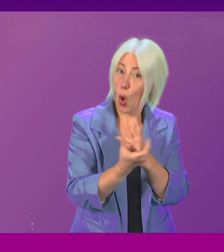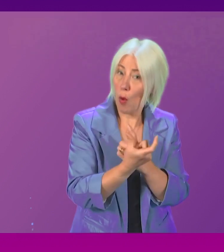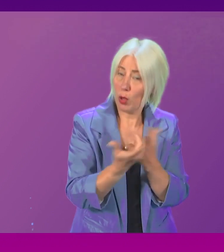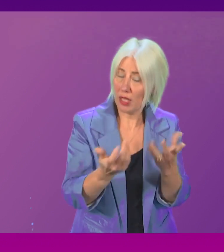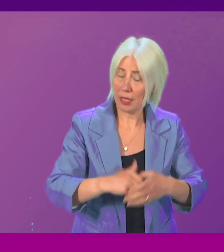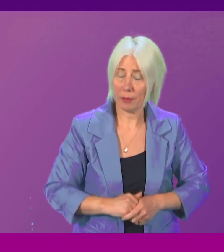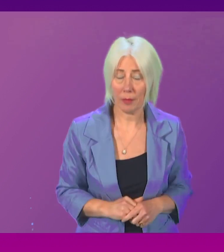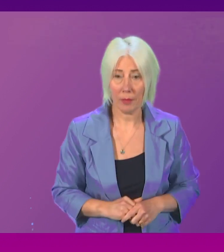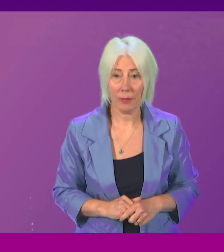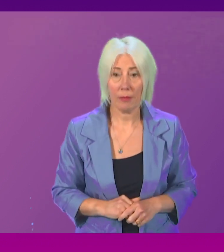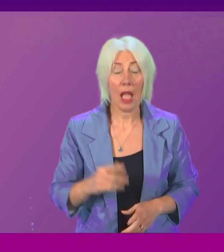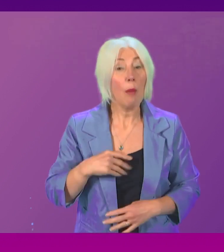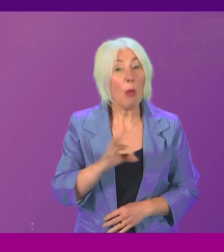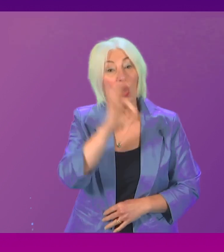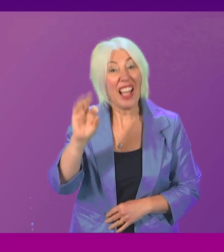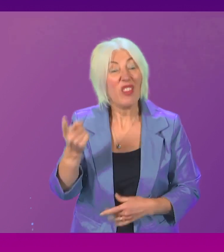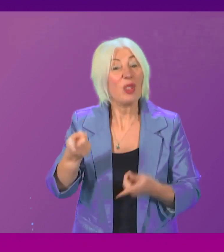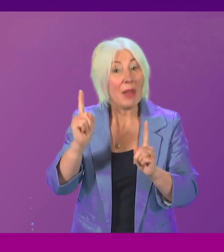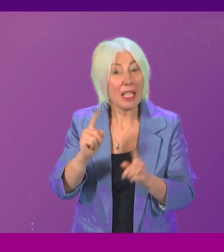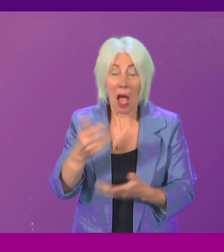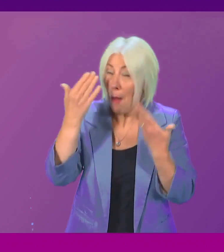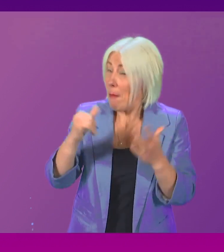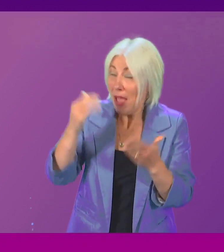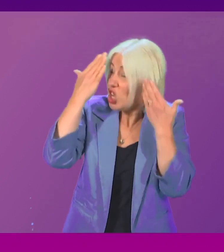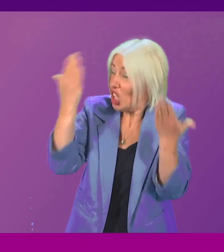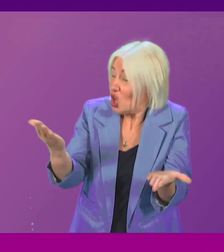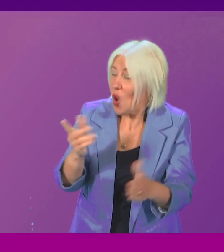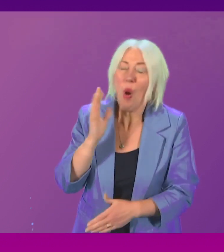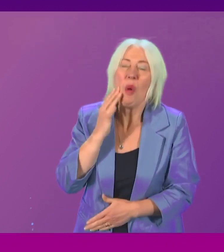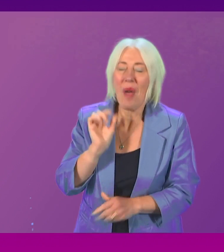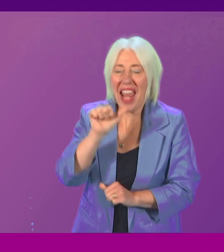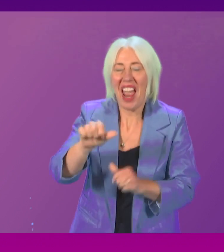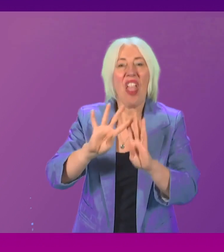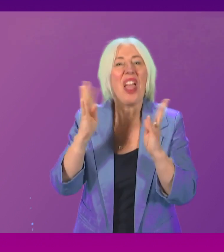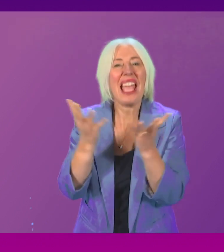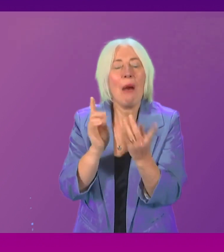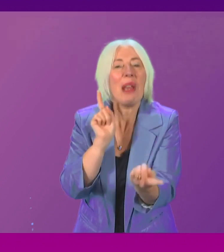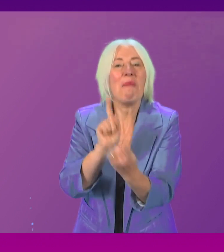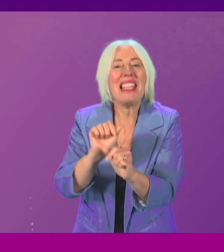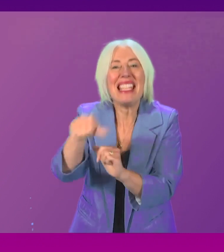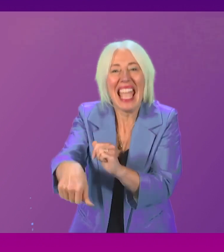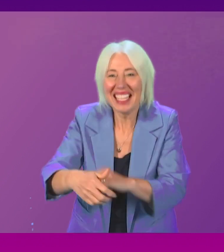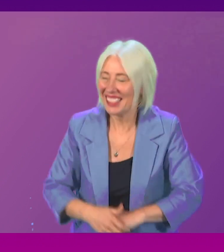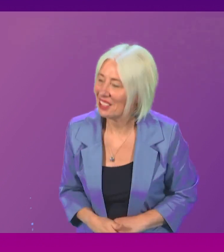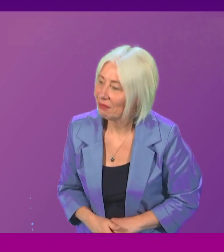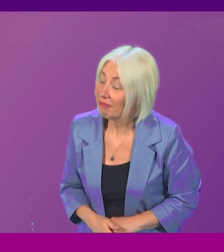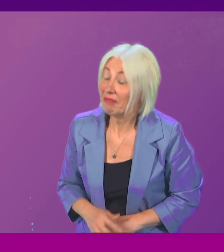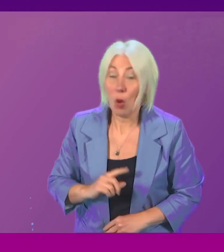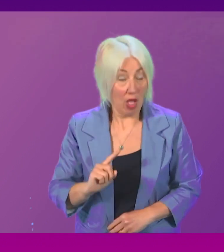To ask the First Minister when the Cabinet will next meet. She may not know the answer to that. That is, of course, a matter for the new First Minister.